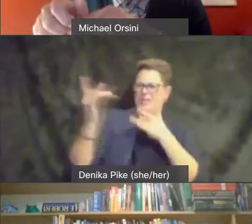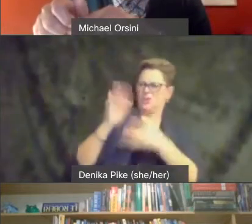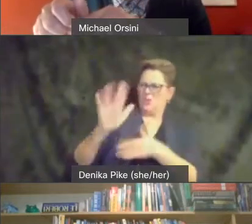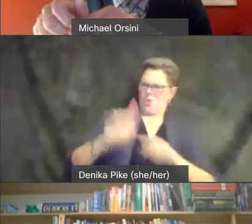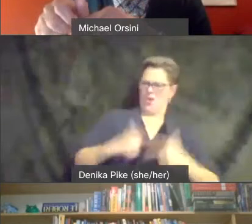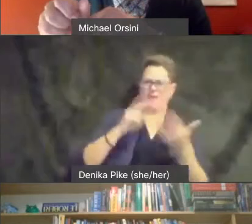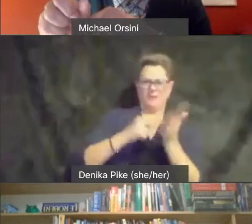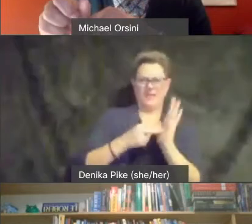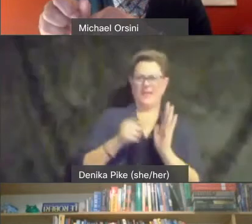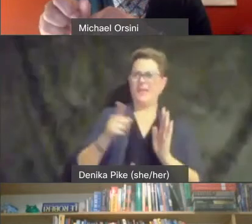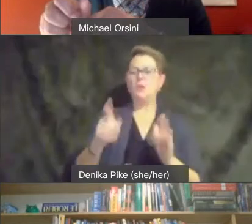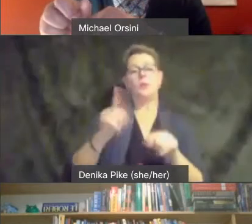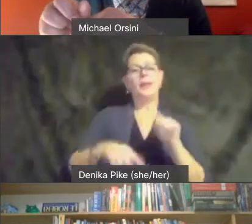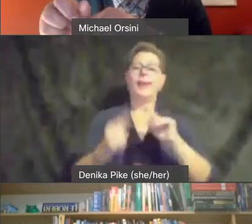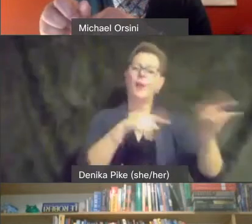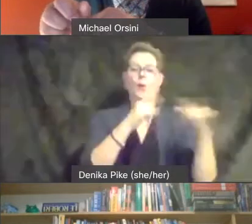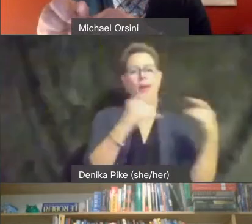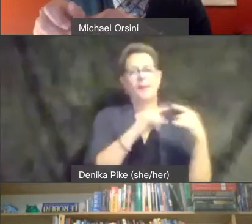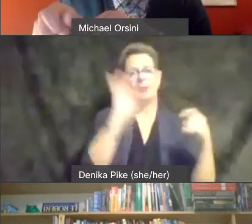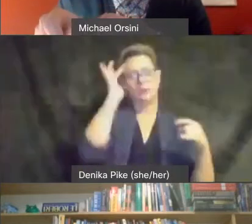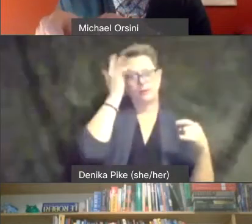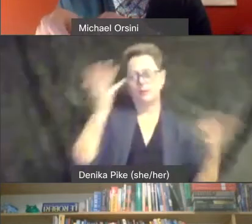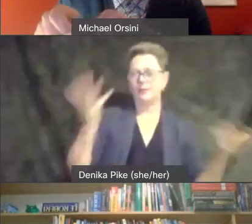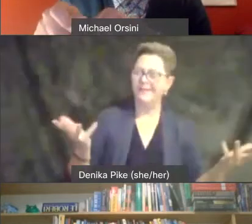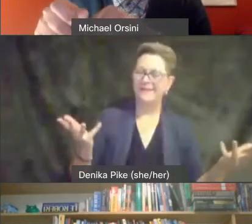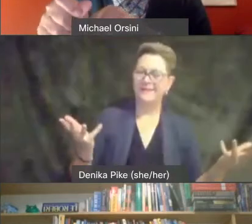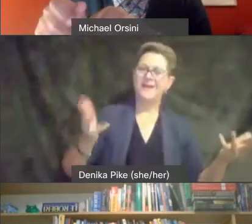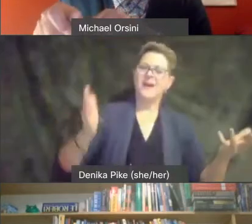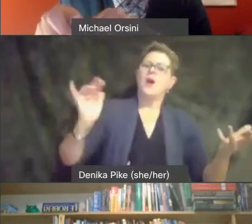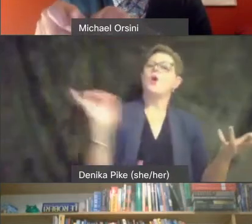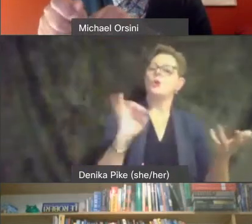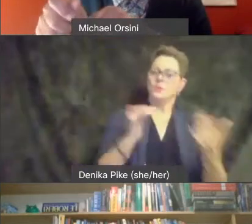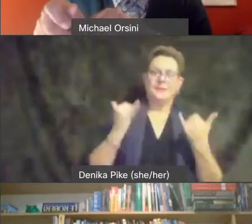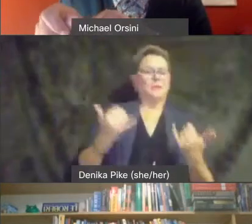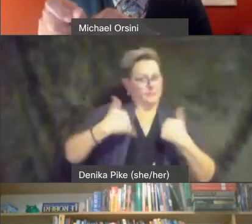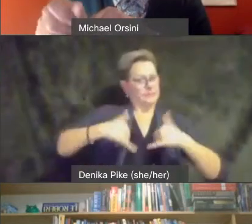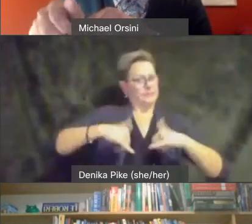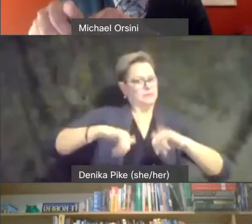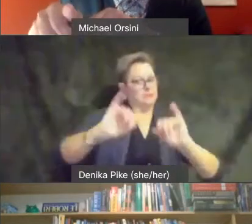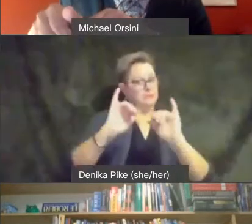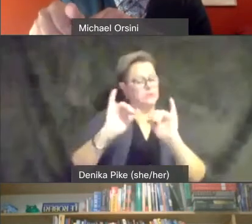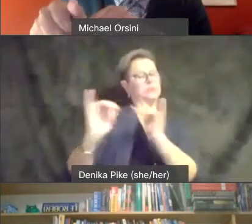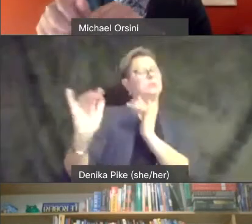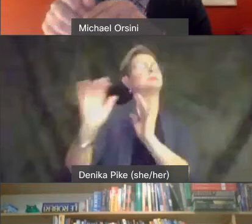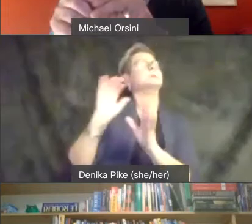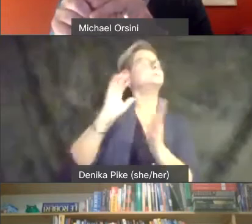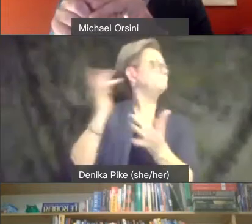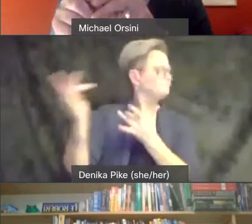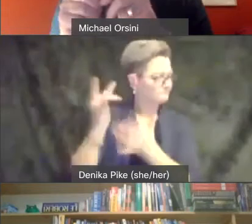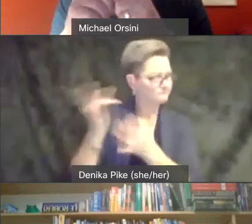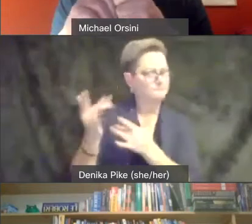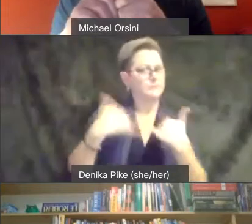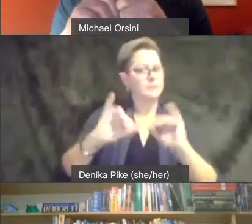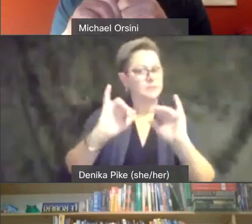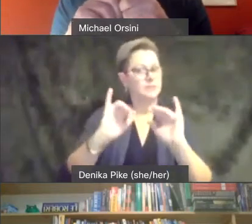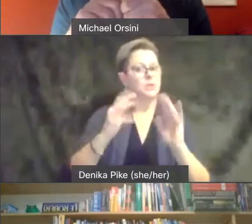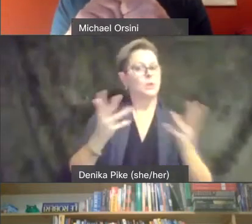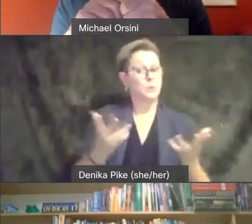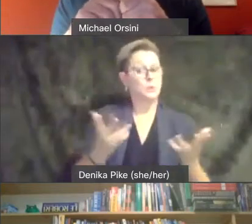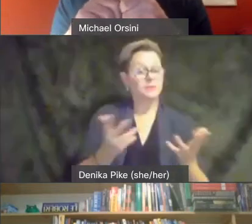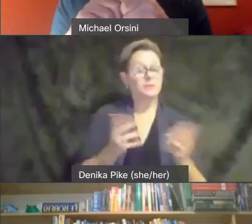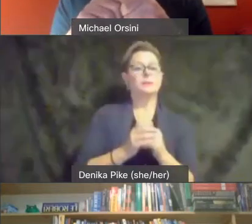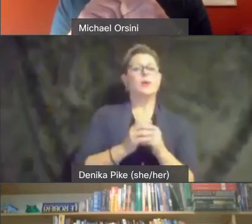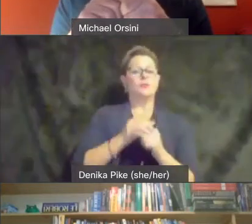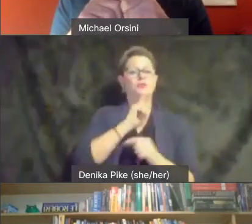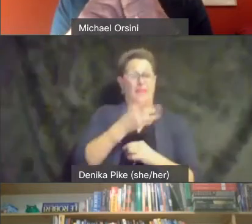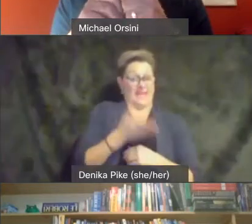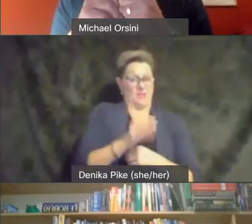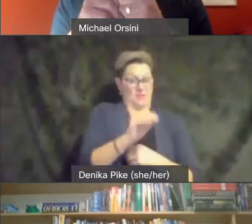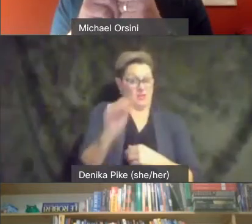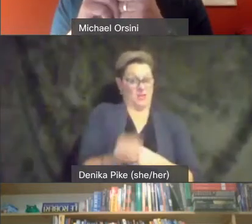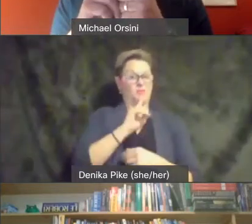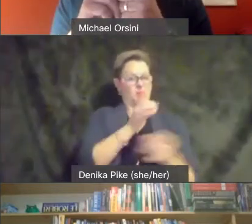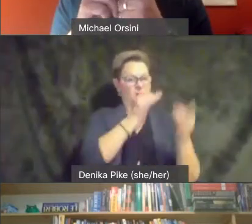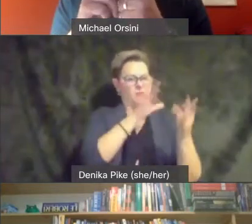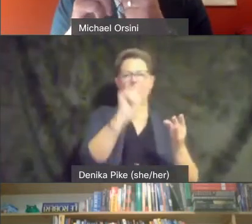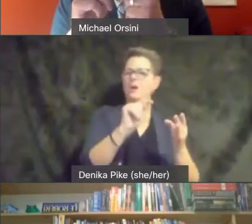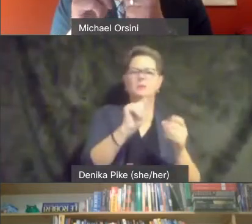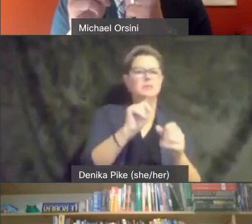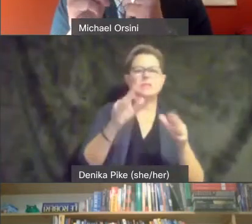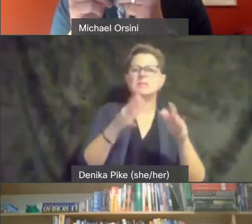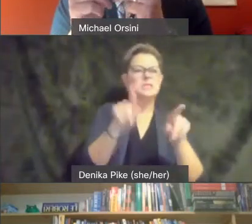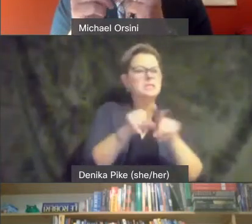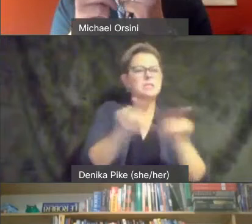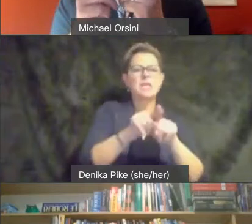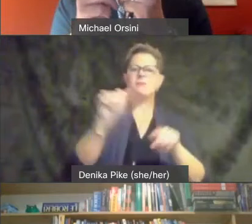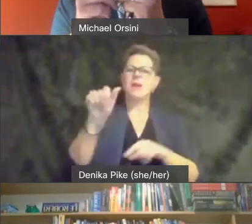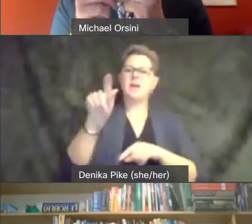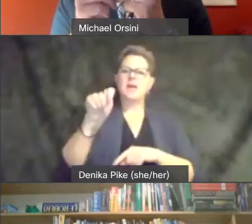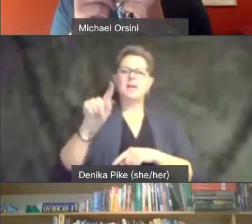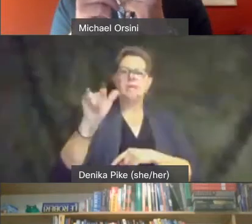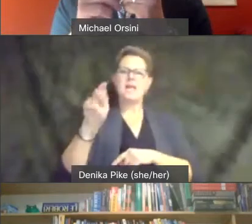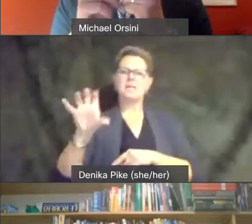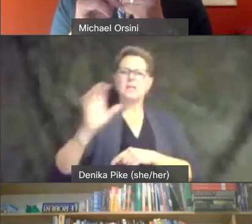Secondly, we have issues around displacement and this is continuing now post the emergency, early days as a, particularly here in Ontario, but I know certainly this has happened, uh, through the maritime and the Atlantic provinces over the last several years.